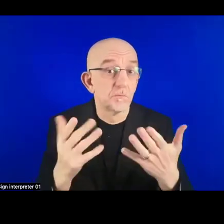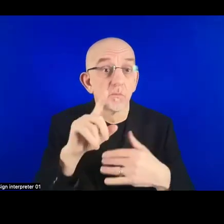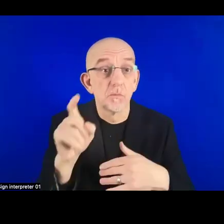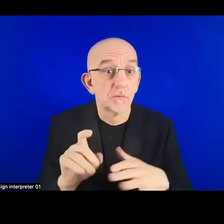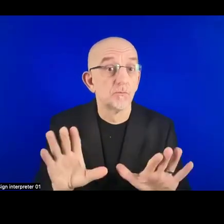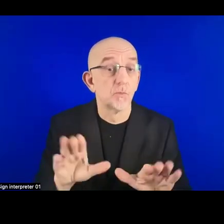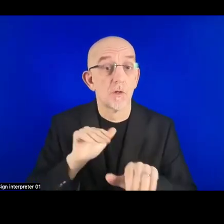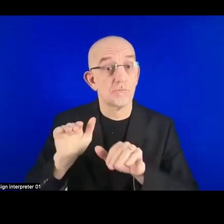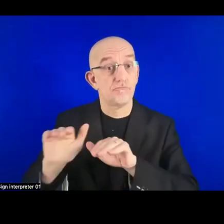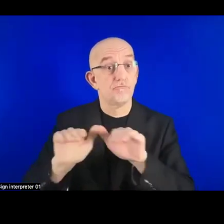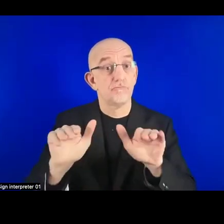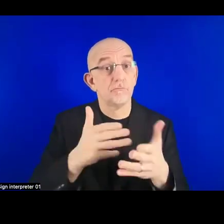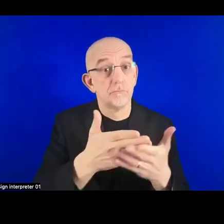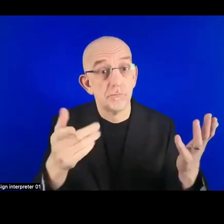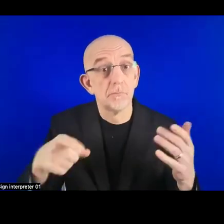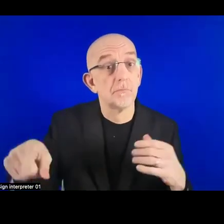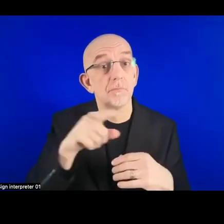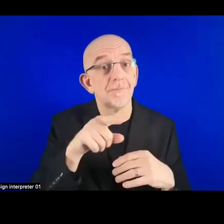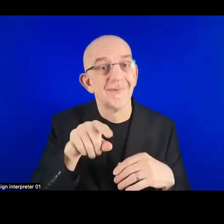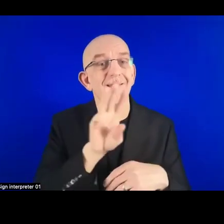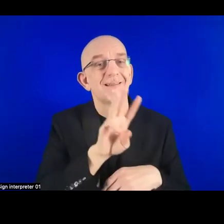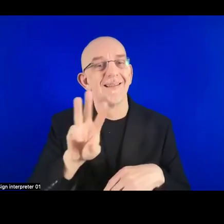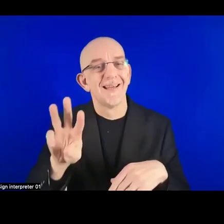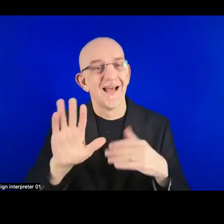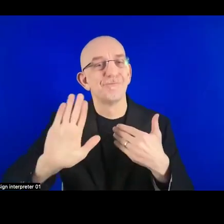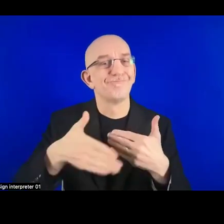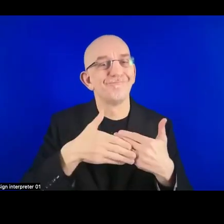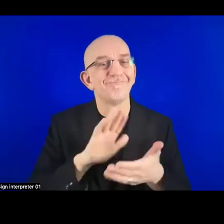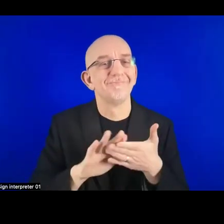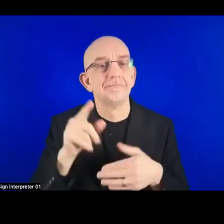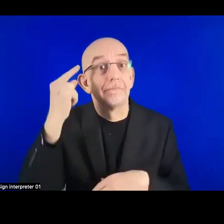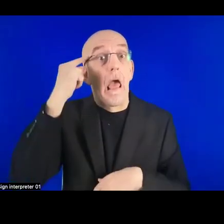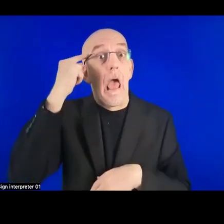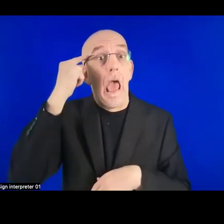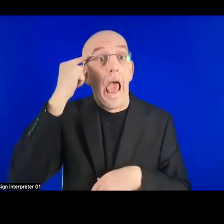questions after the webinar, you can always send them to us by email, so if you want